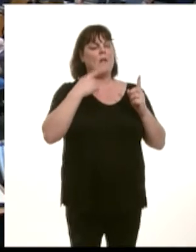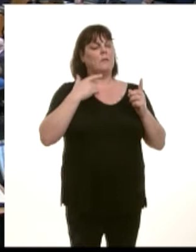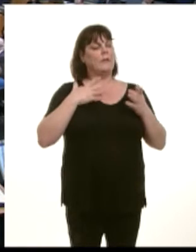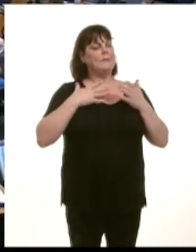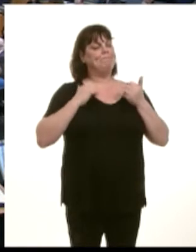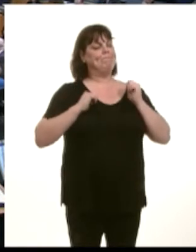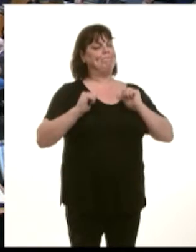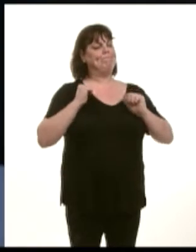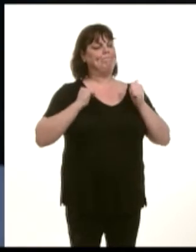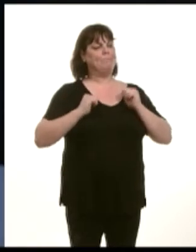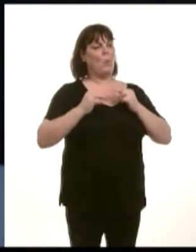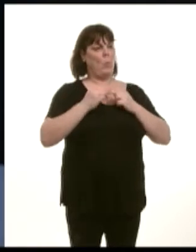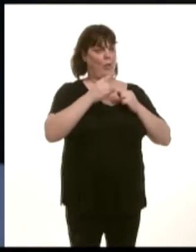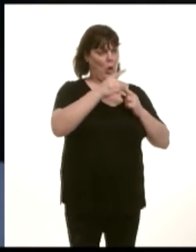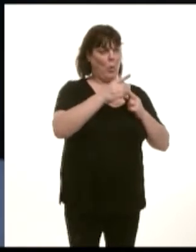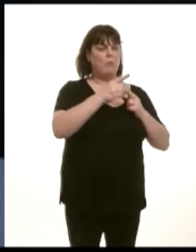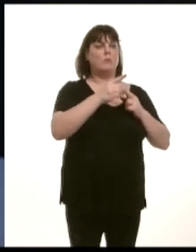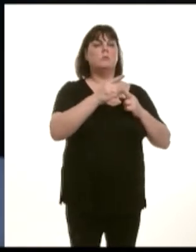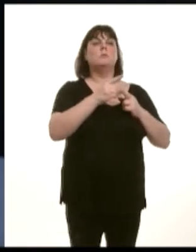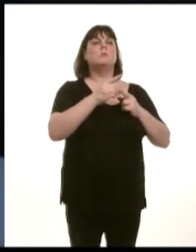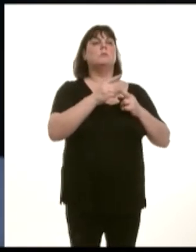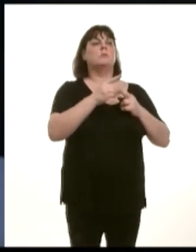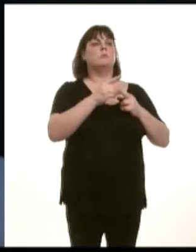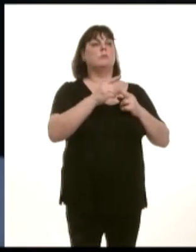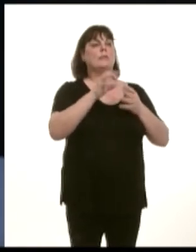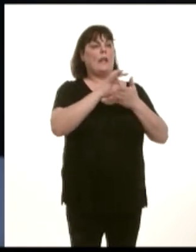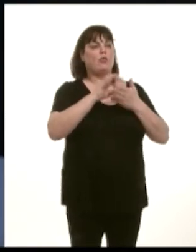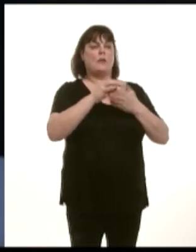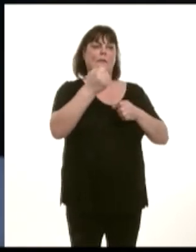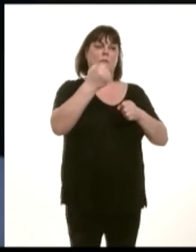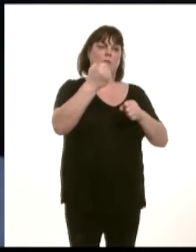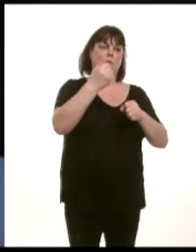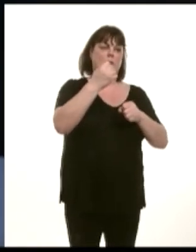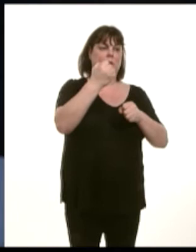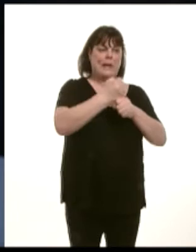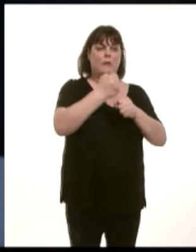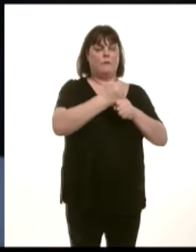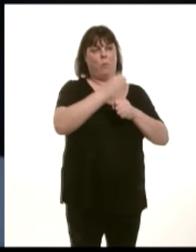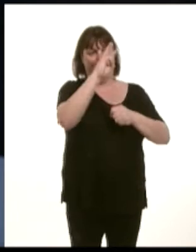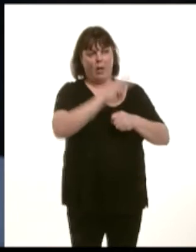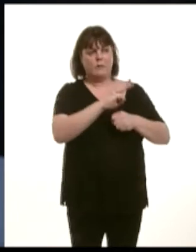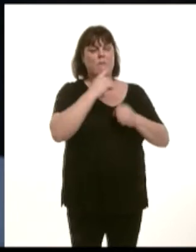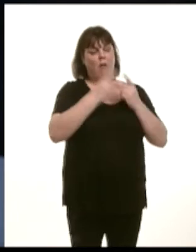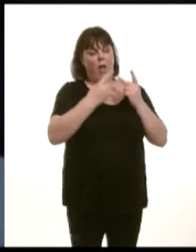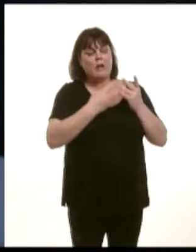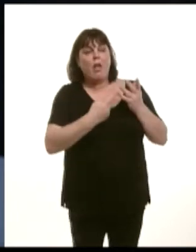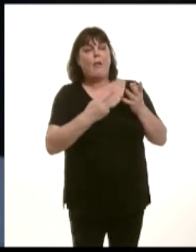for Wales, and colleagues around this Chamber at the rally that you referred to earlier in response to Andrew R.T.